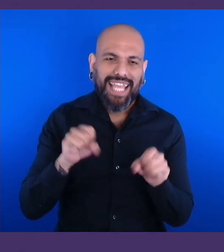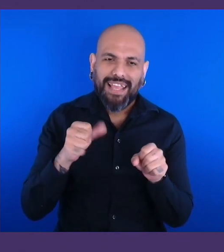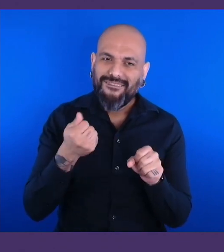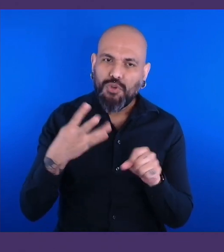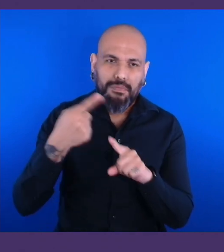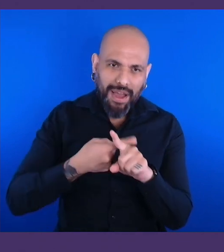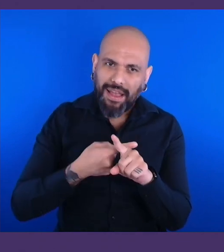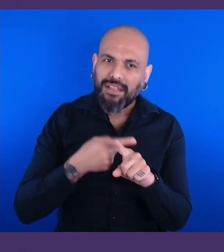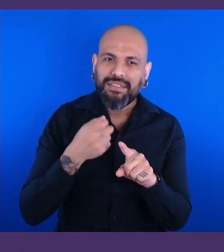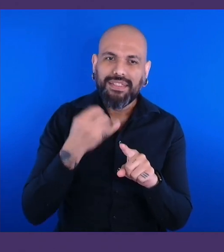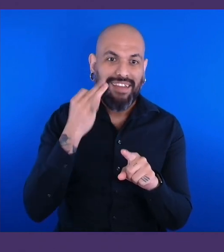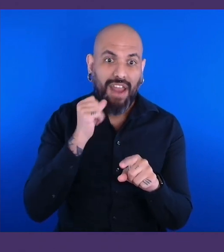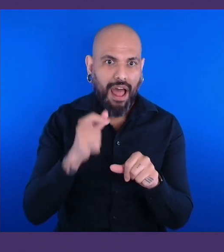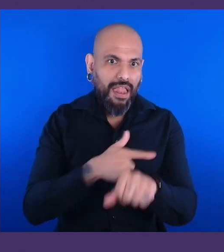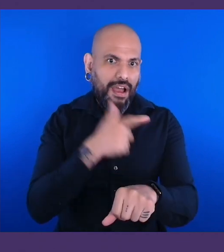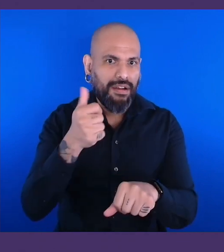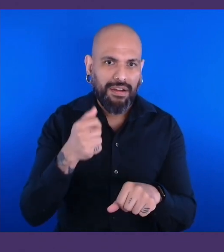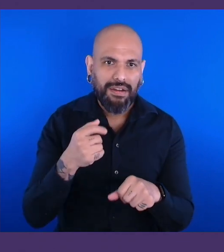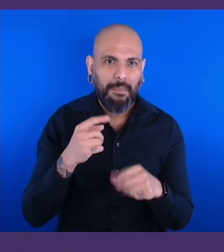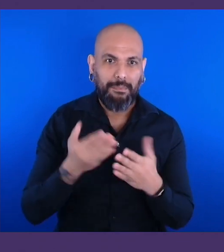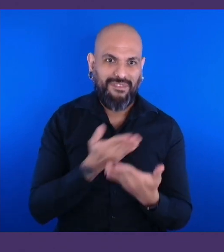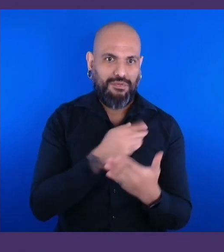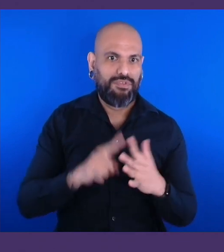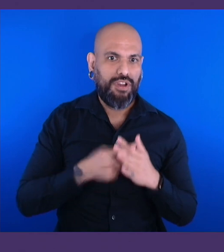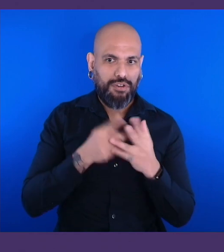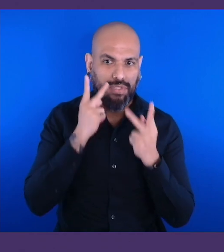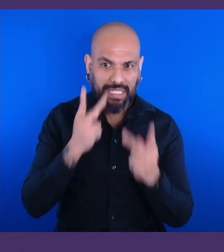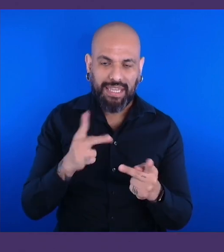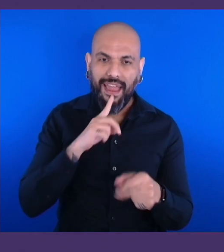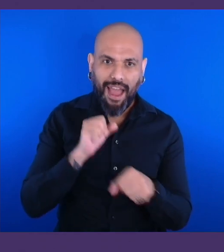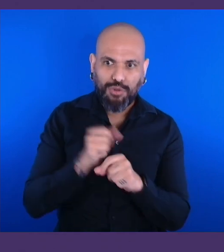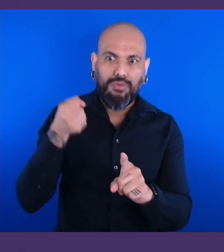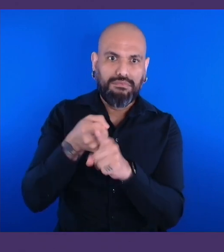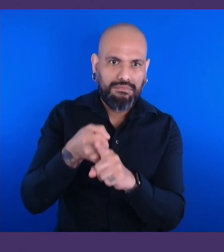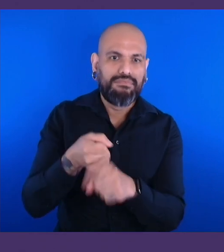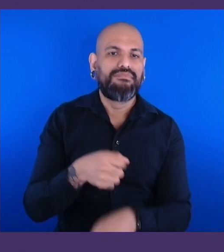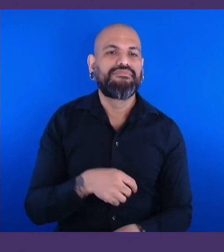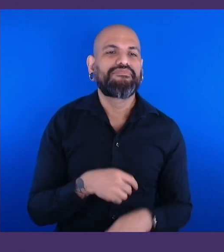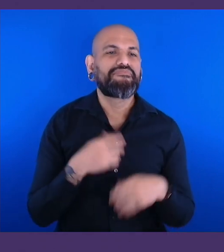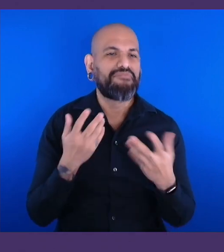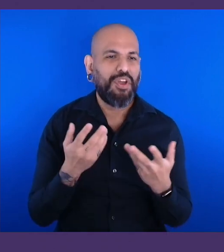to see the material impact of this as a piece of legislation.